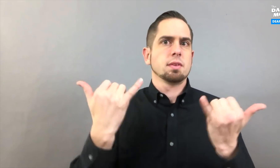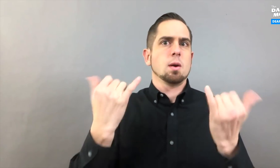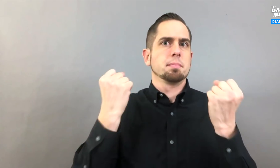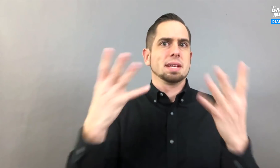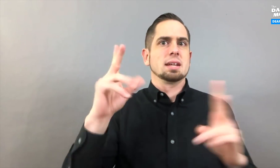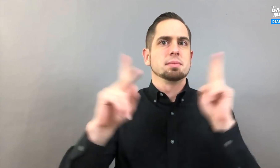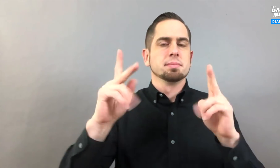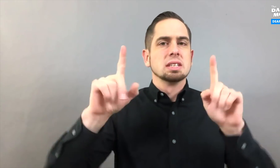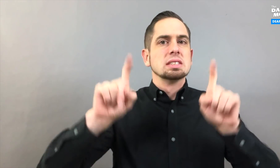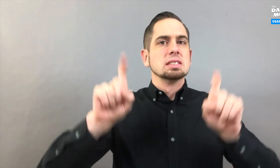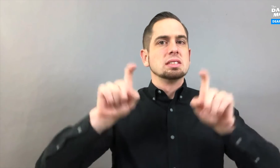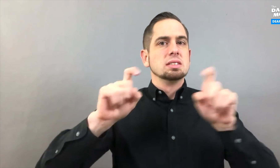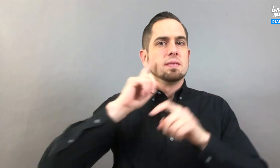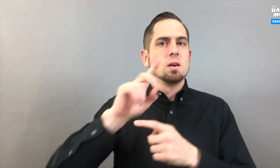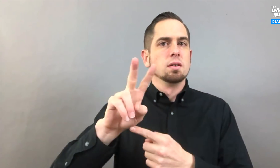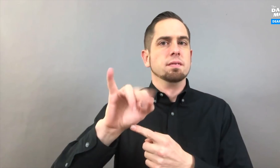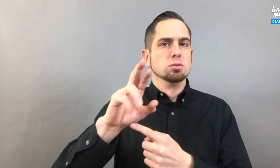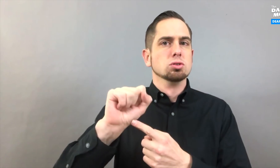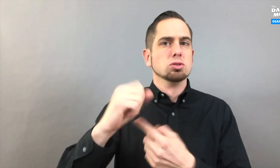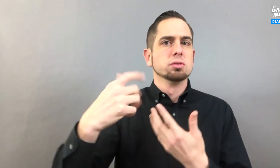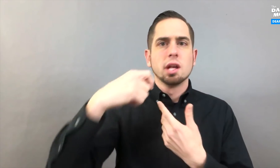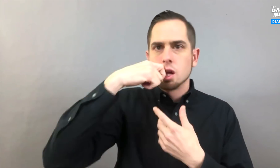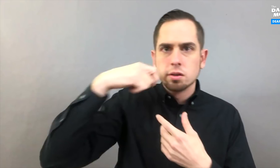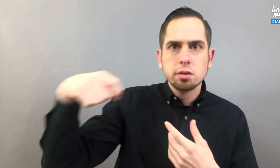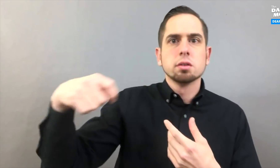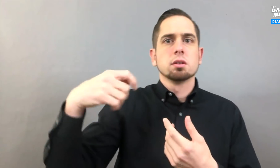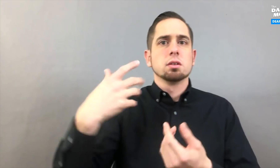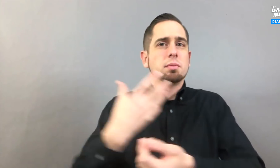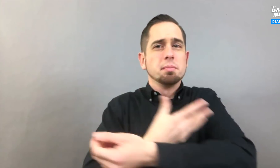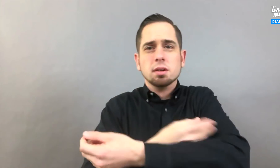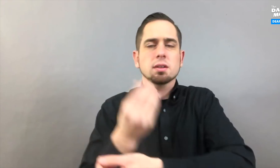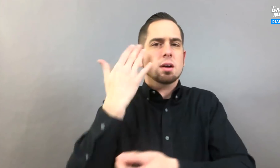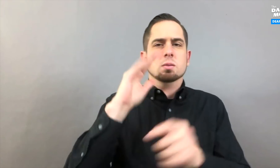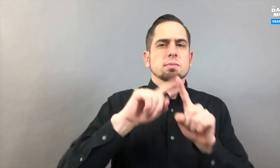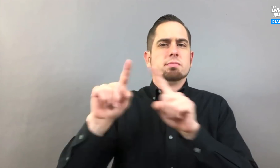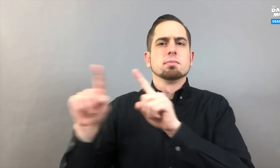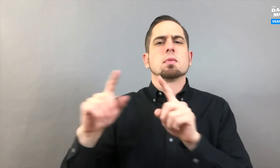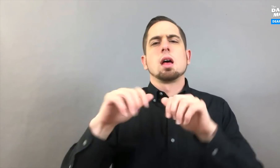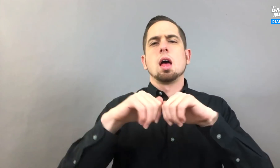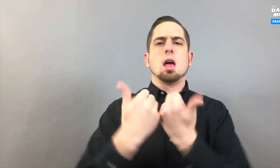Many people have been tested for the virus. Is it taken through a swab test, a blood test or another way?